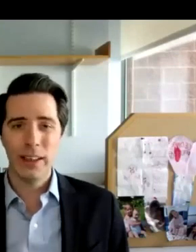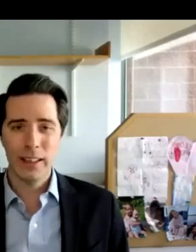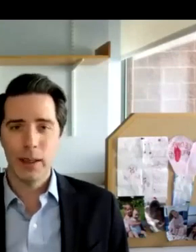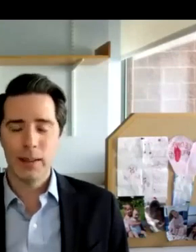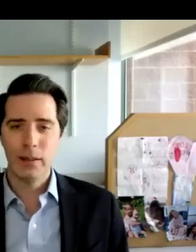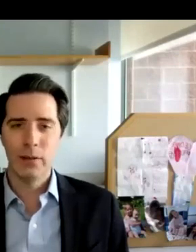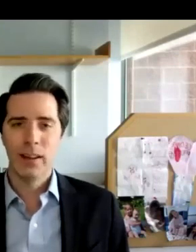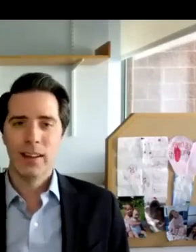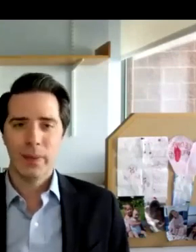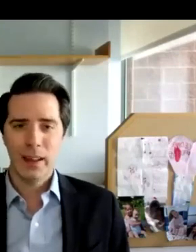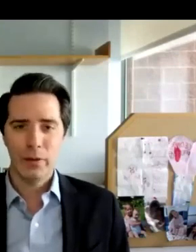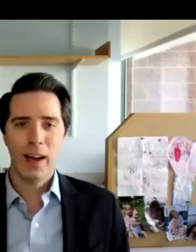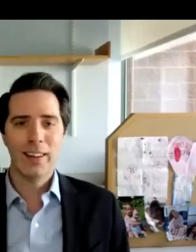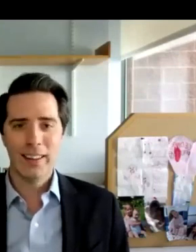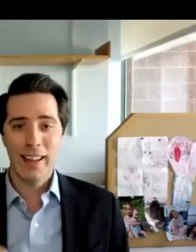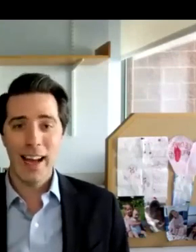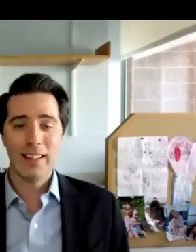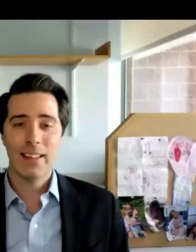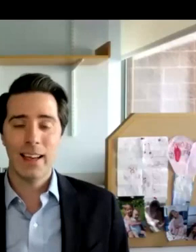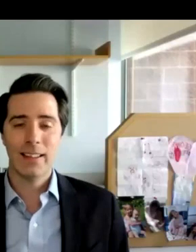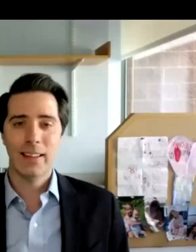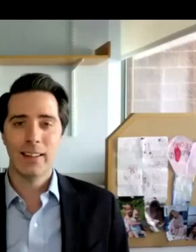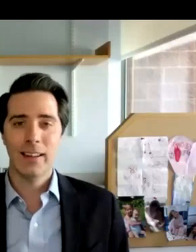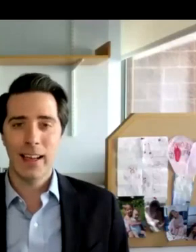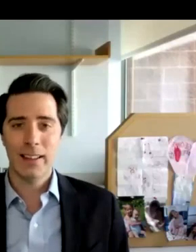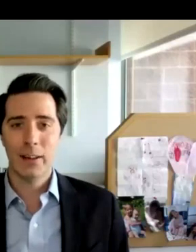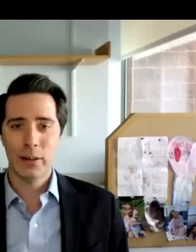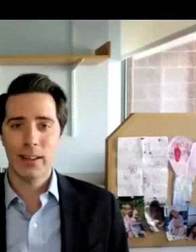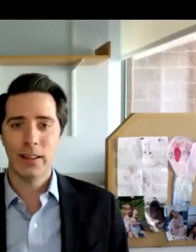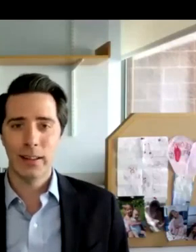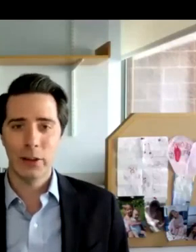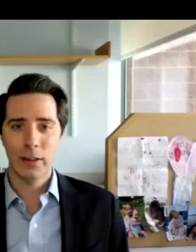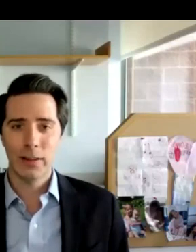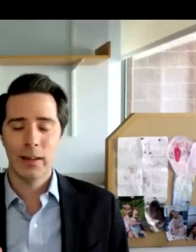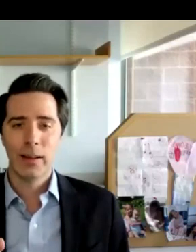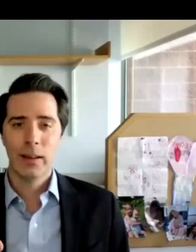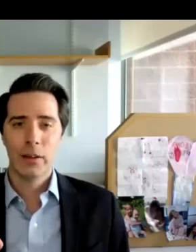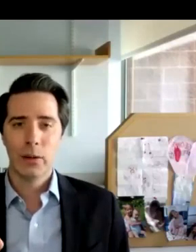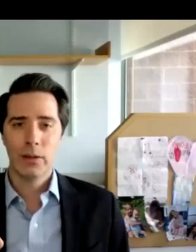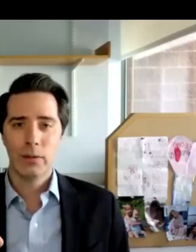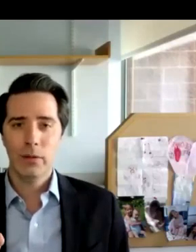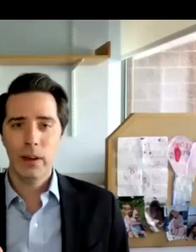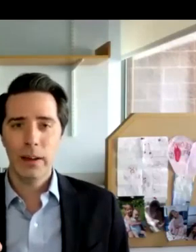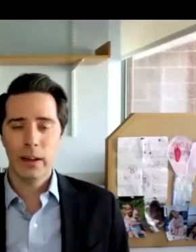are very expensive and finally that